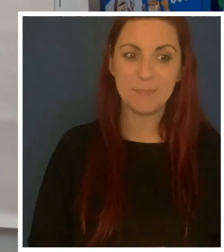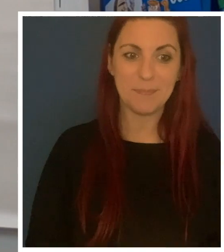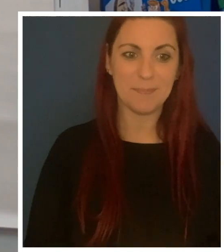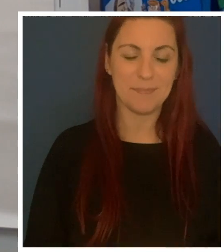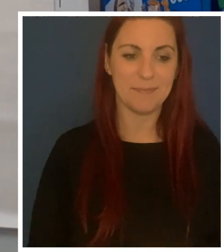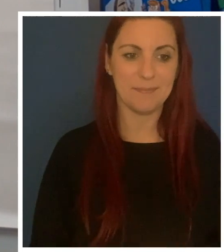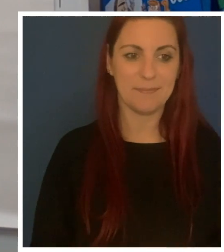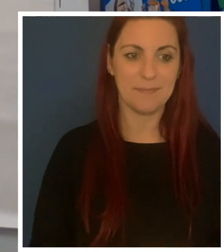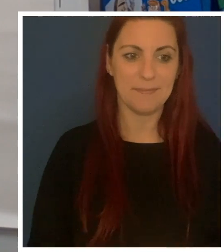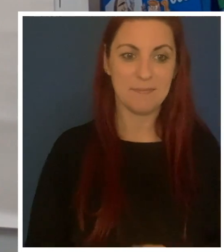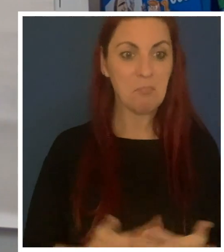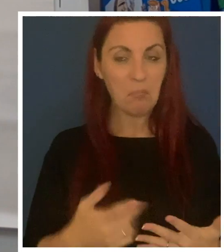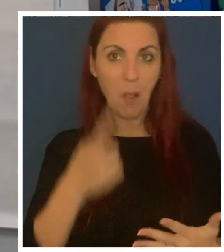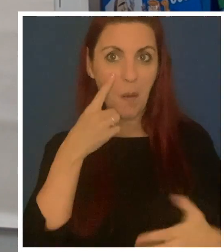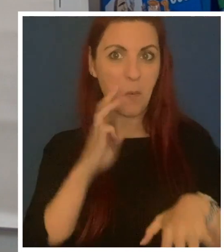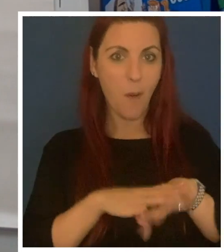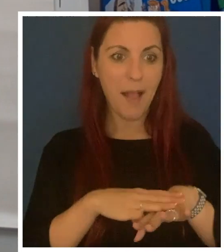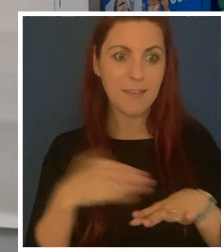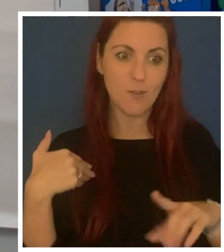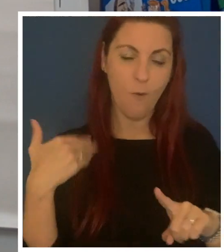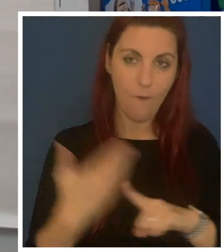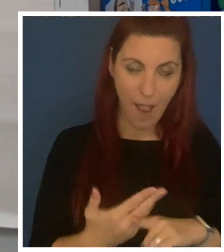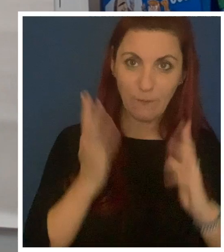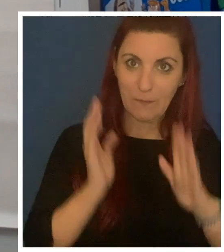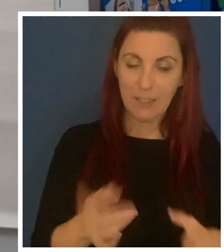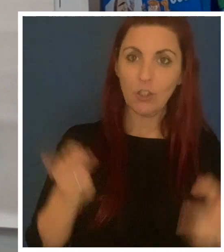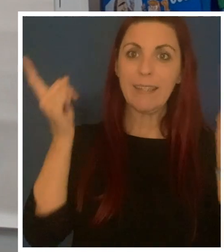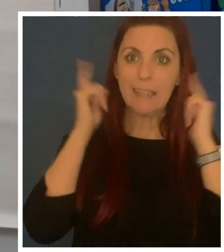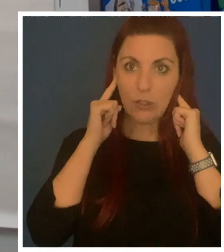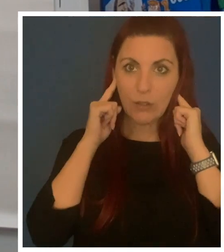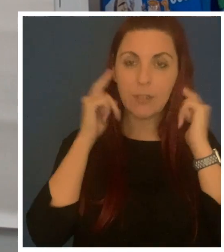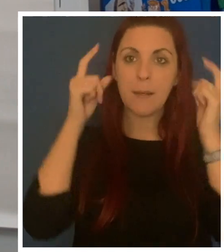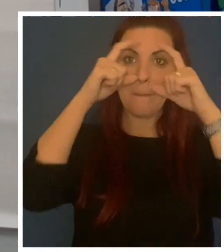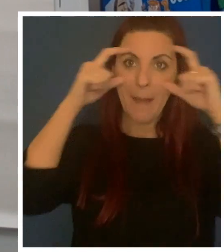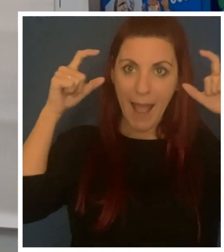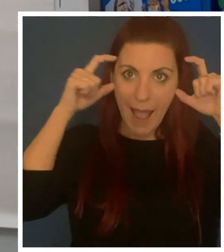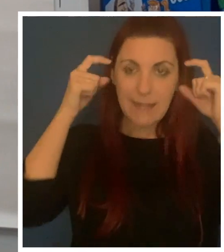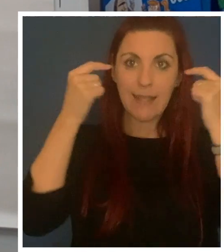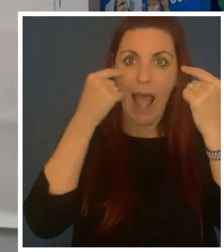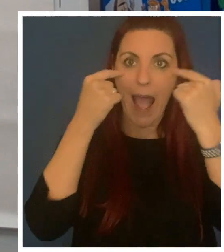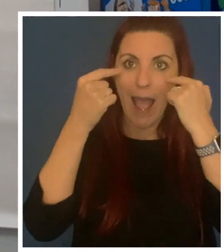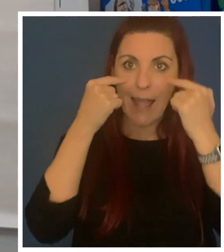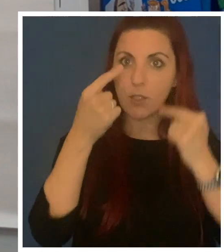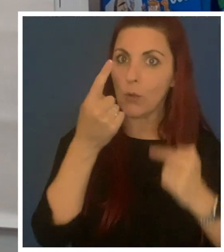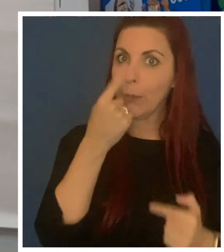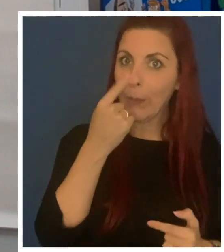Okay, she's coming together really well. She has her ears, she has her mask, she has her eyes, she has her nose, she has her mouth and she has her little teeth.